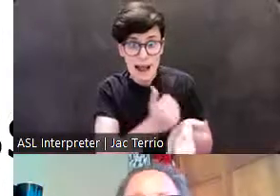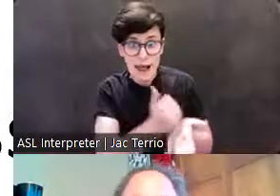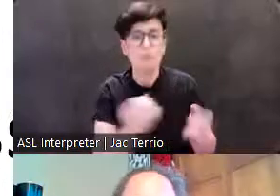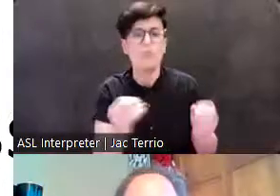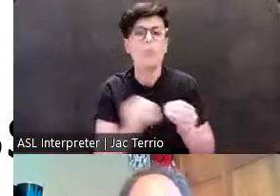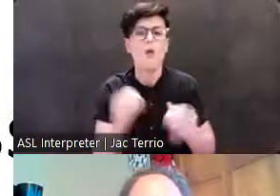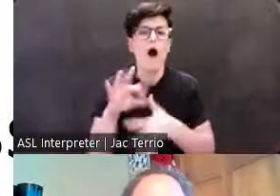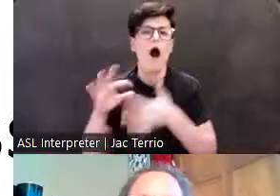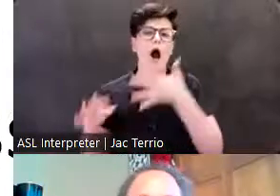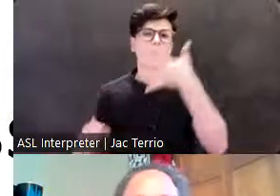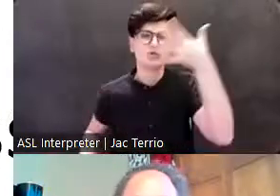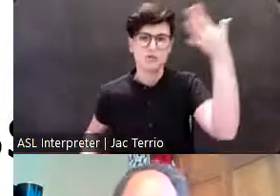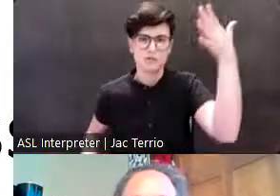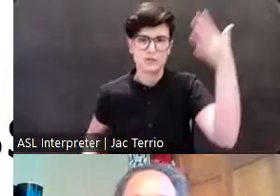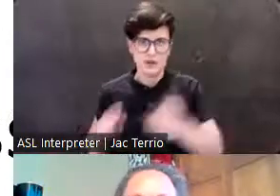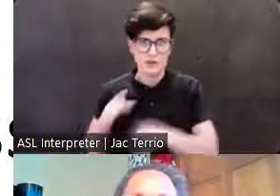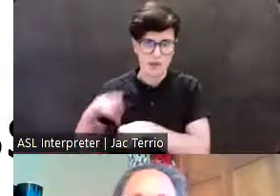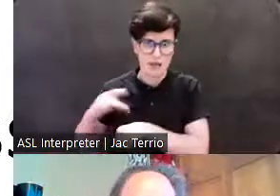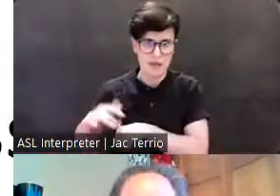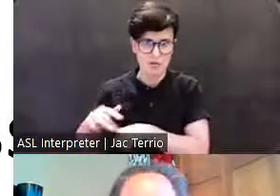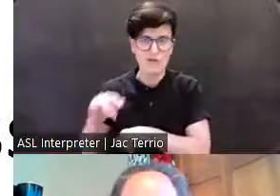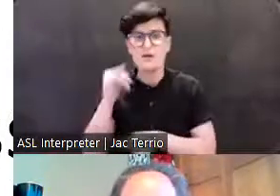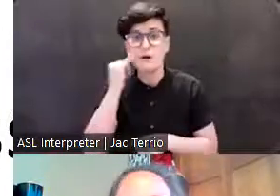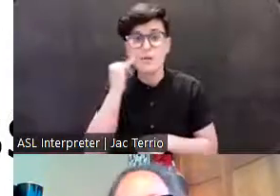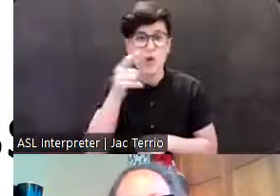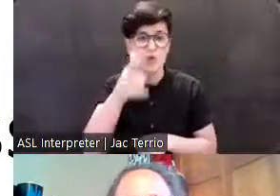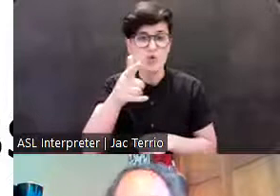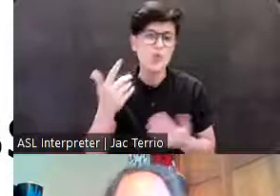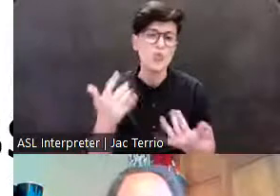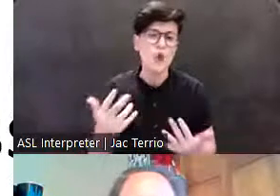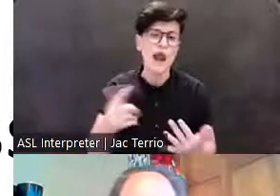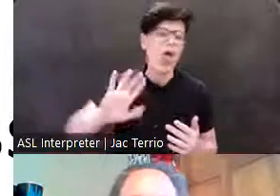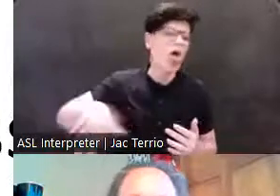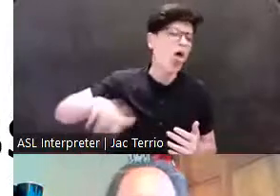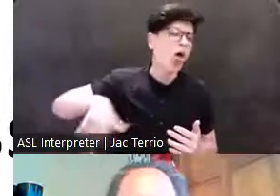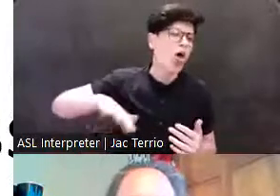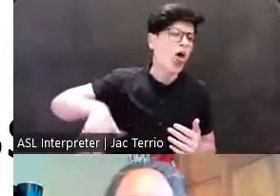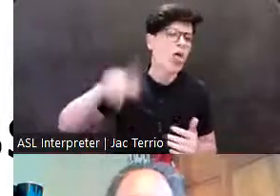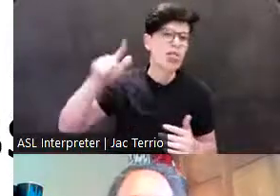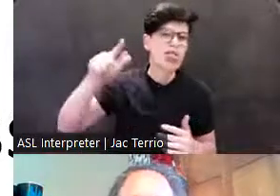have. If you wait until the end of the process, it will be harder and harder for you to do